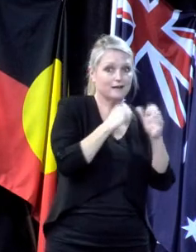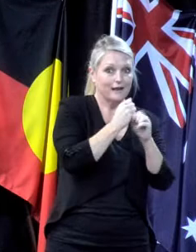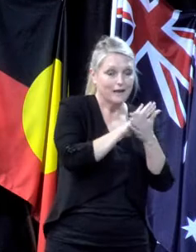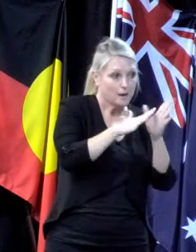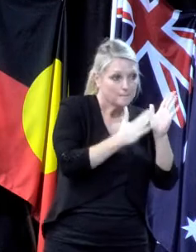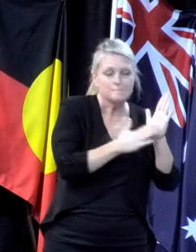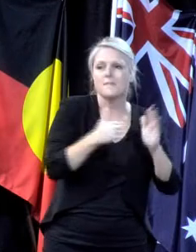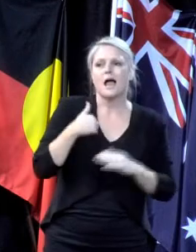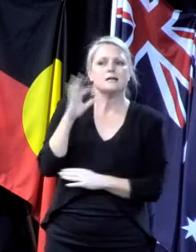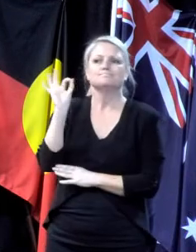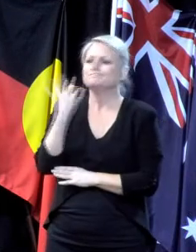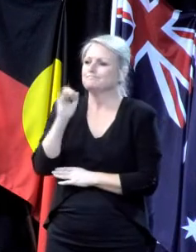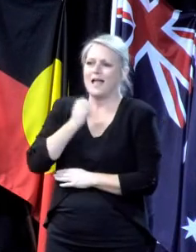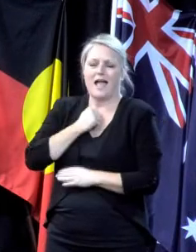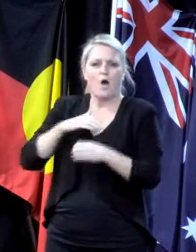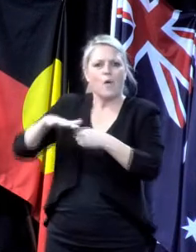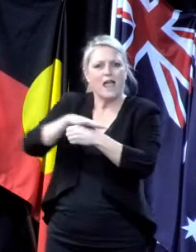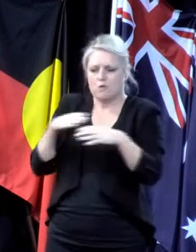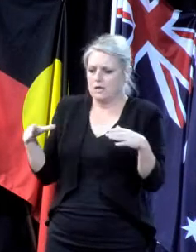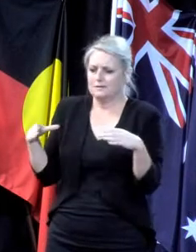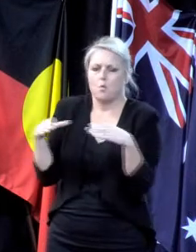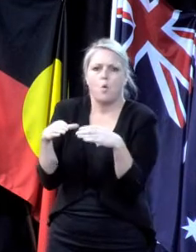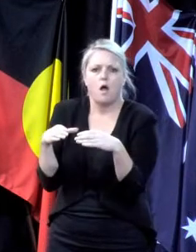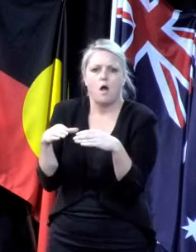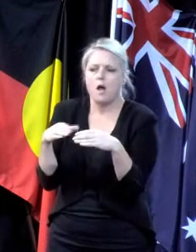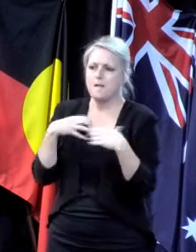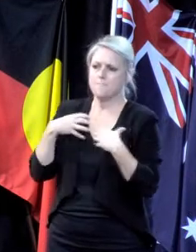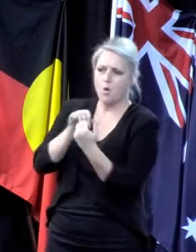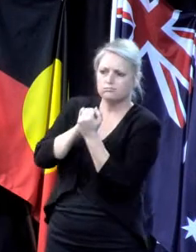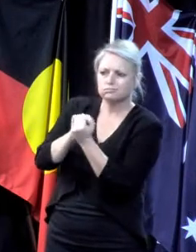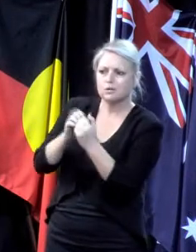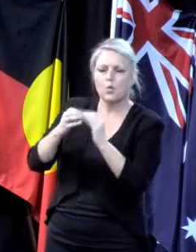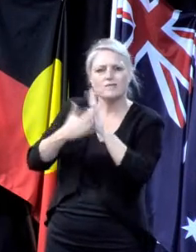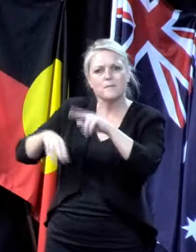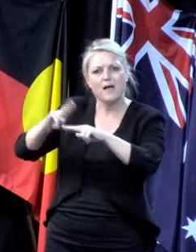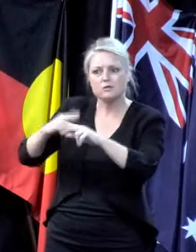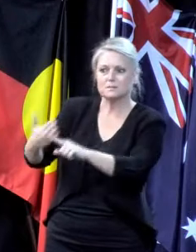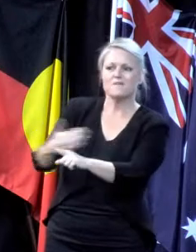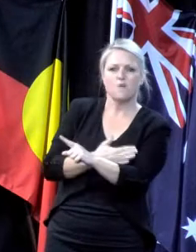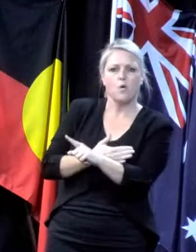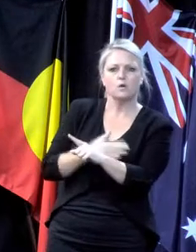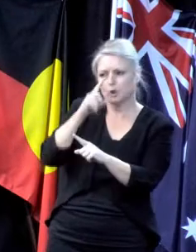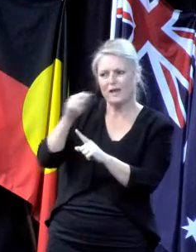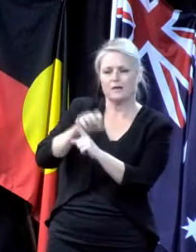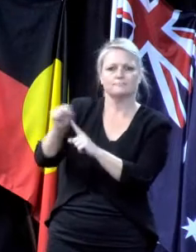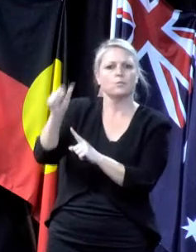and we’re working with the parents beforehand. OK, all right. MS KAUPPILA: (CROSSTALK) sorry.